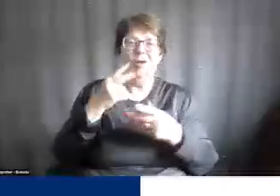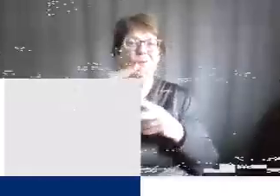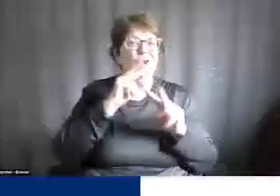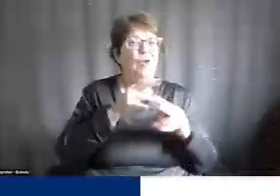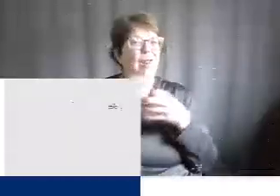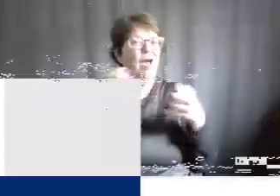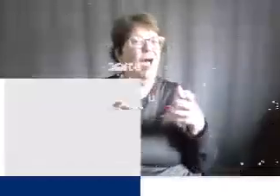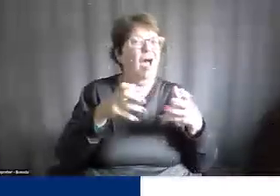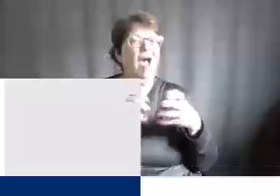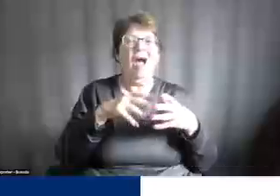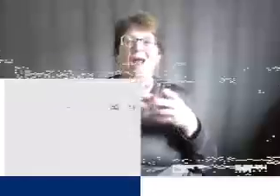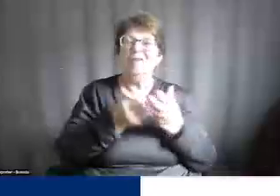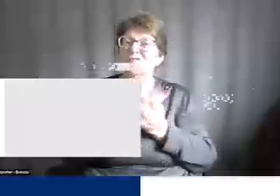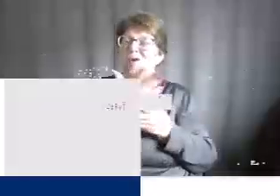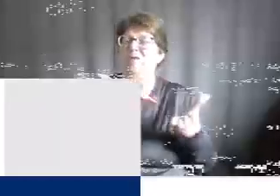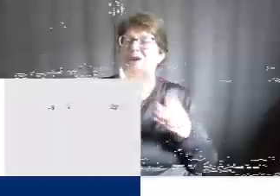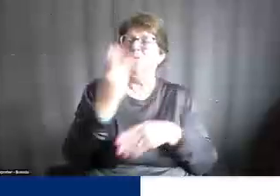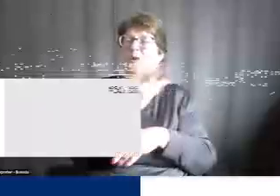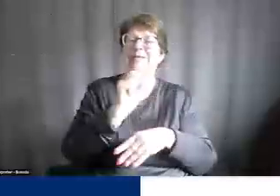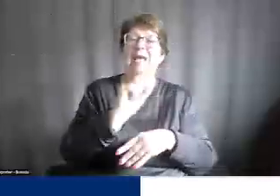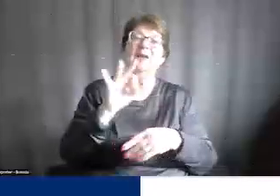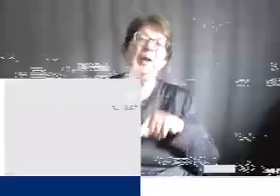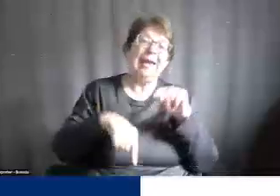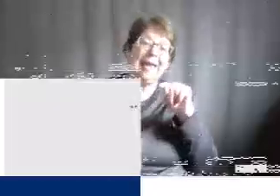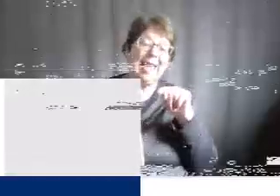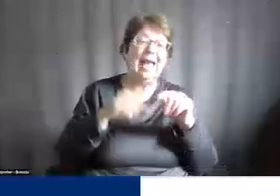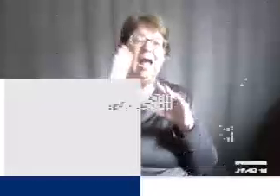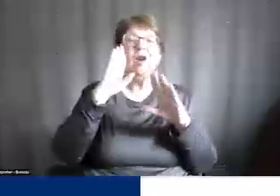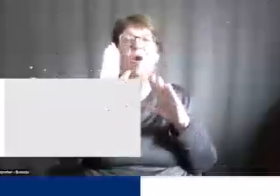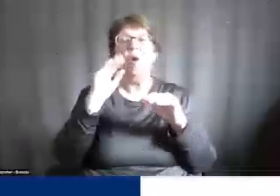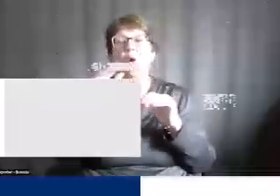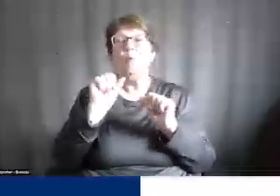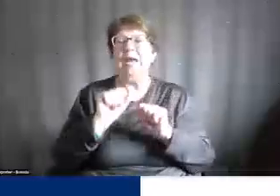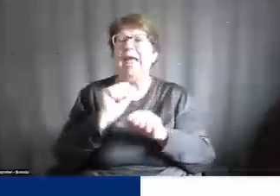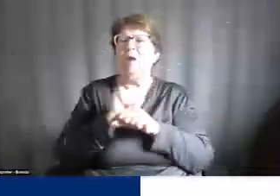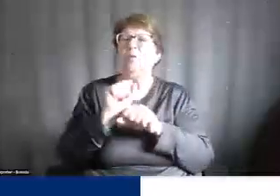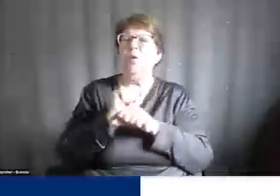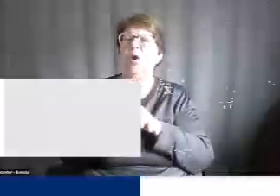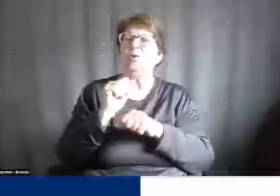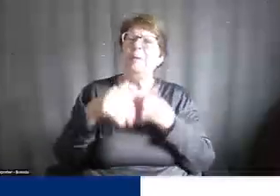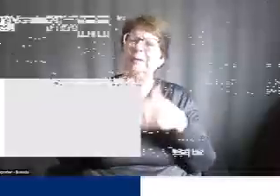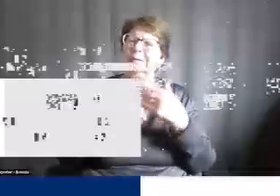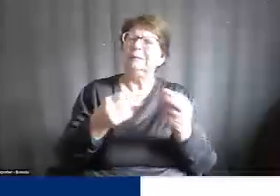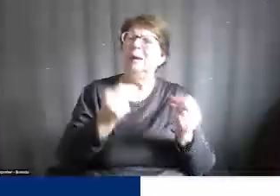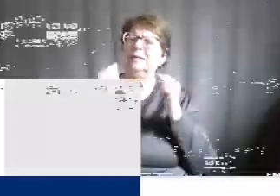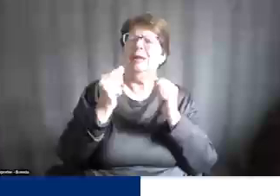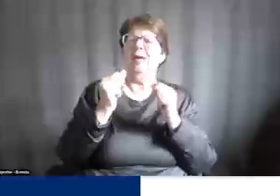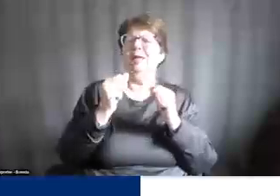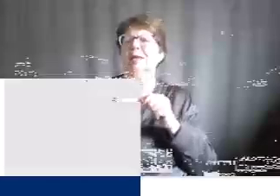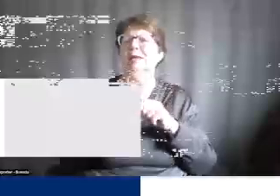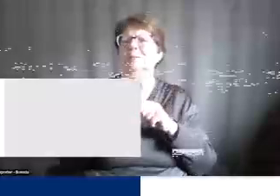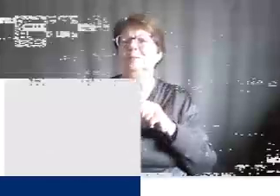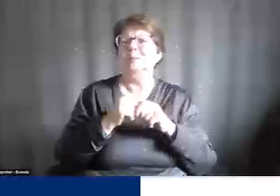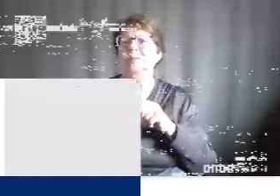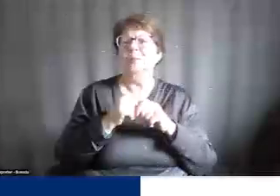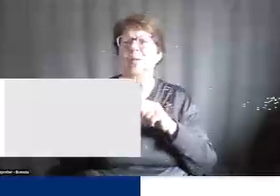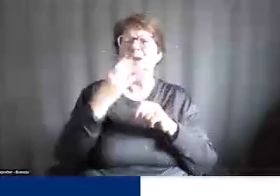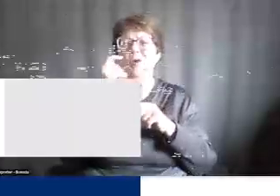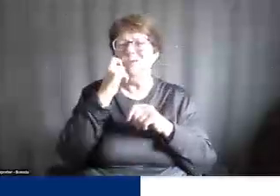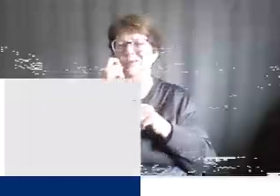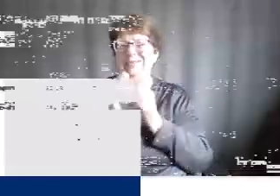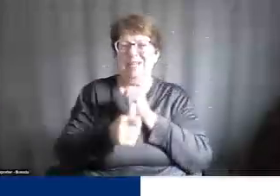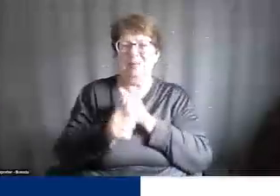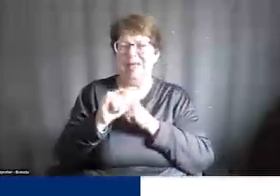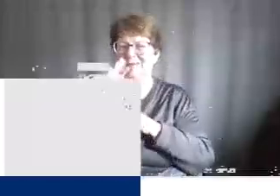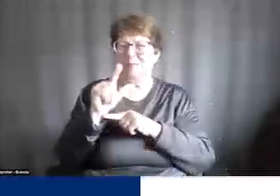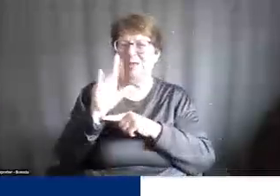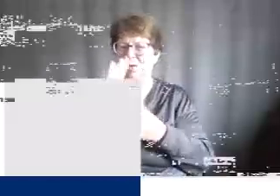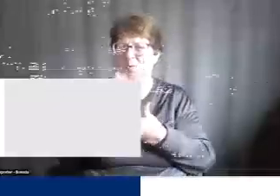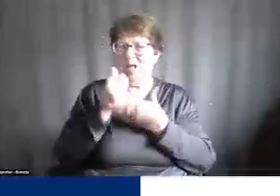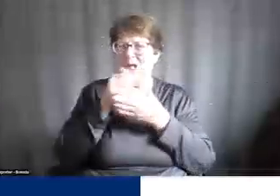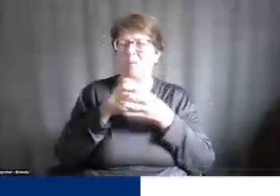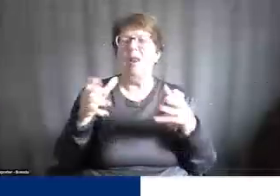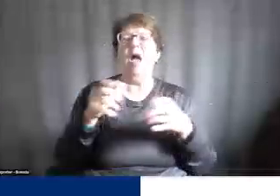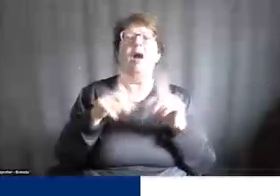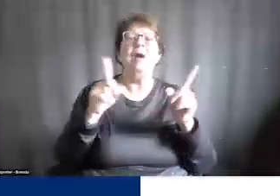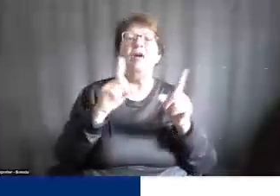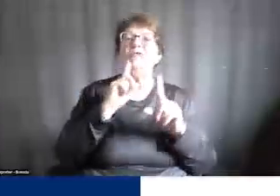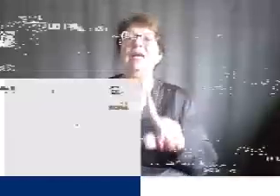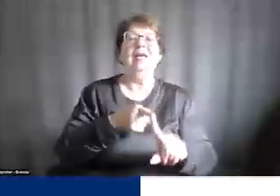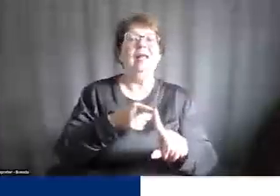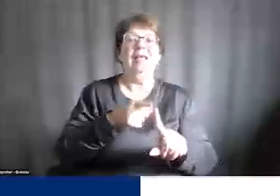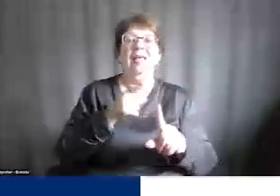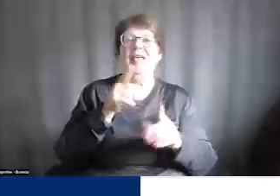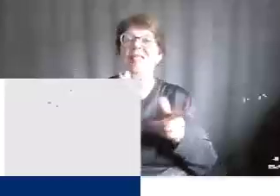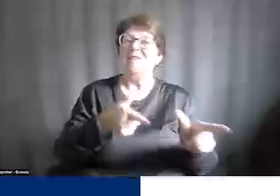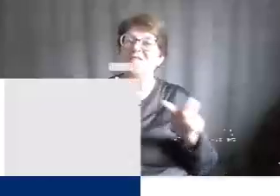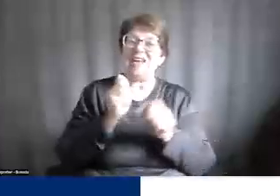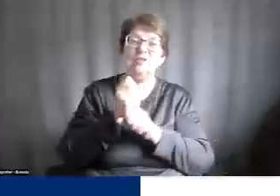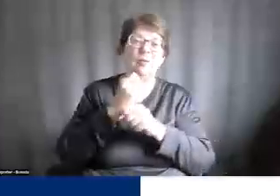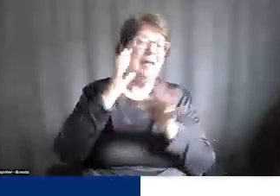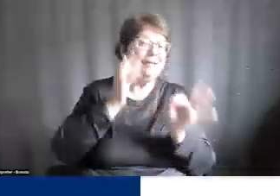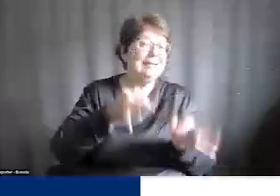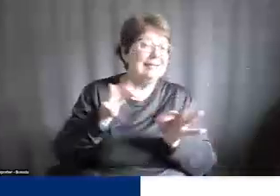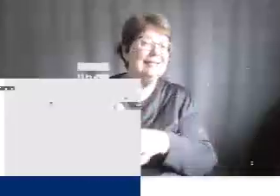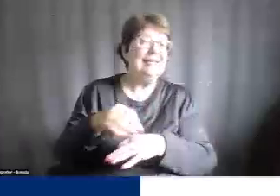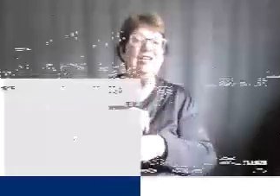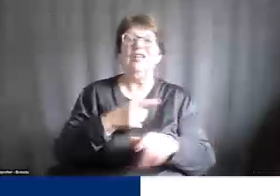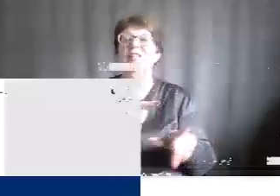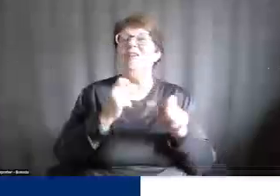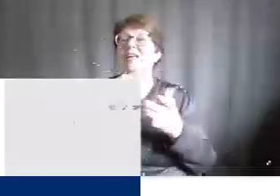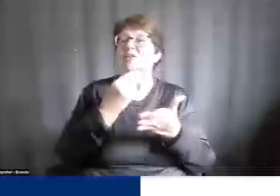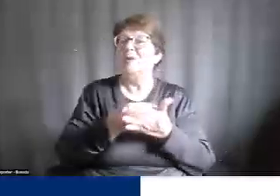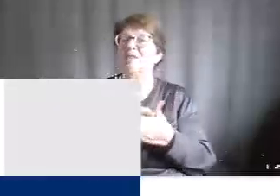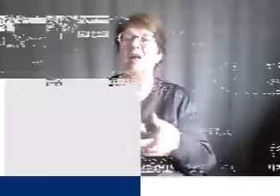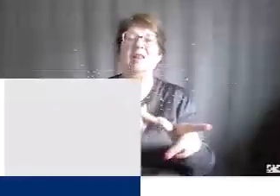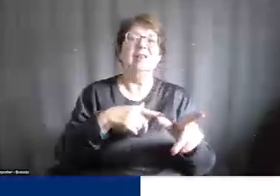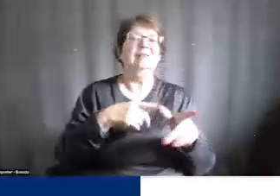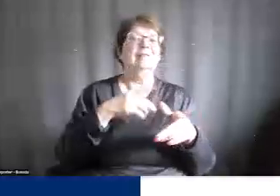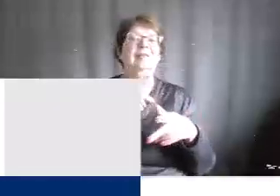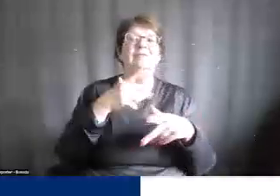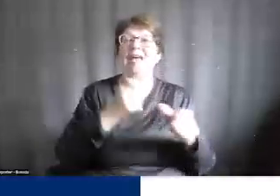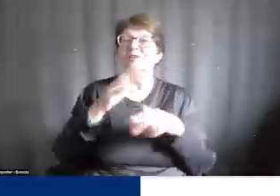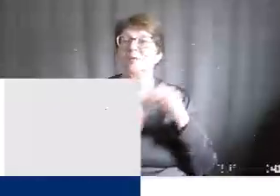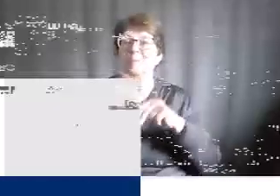Jeremy Fountaine: I know that if we can't, I at least hope that we can maybe work towards expediting this process. I know that, you know, we recently passed that bill, it's gonna help a lot with that, but ultimately, the faster we make decisions, the faster we fund, the faster we build, the cheaper it's gonna get, and that's the biggest cost savings I think we can get.